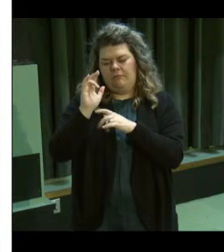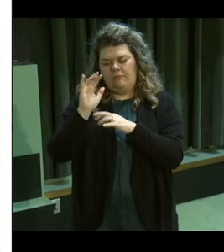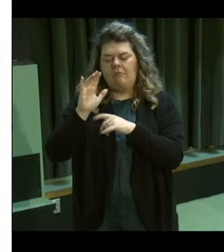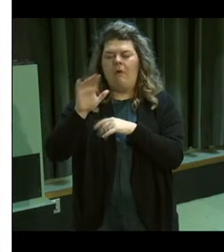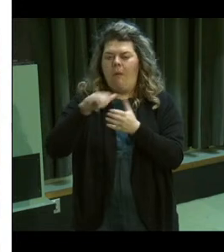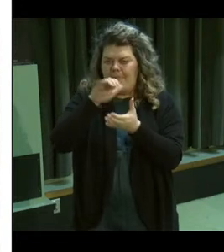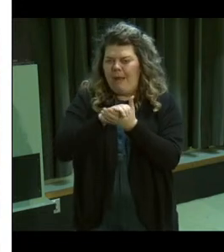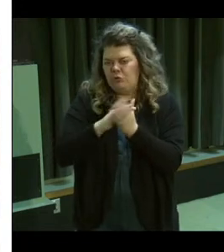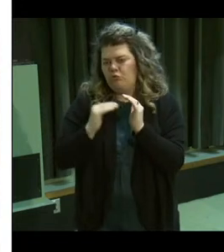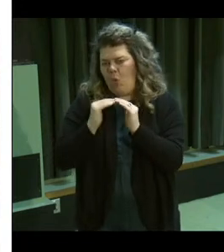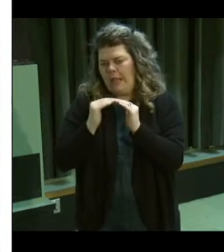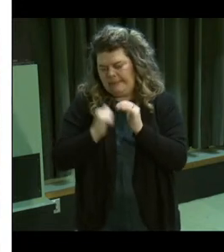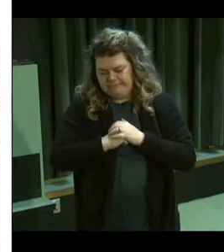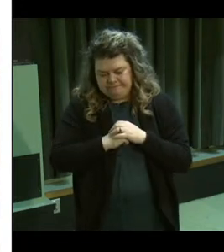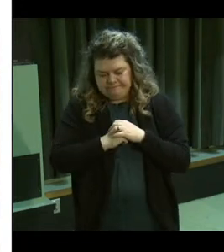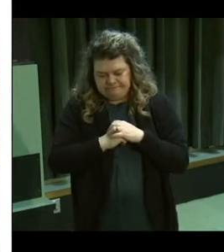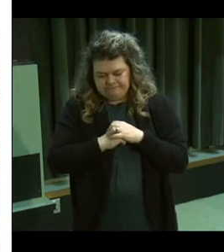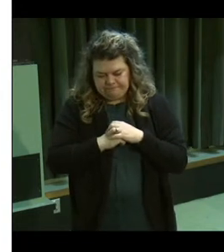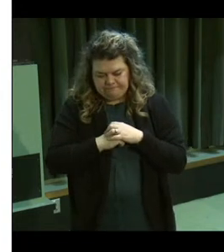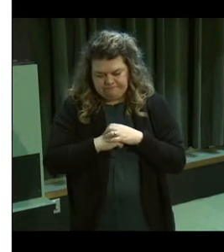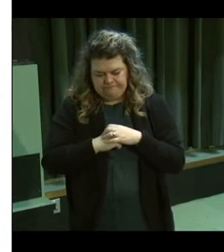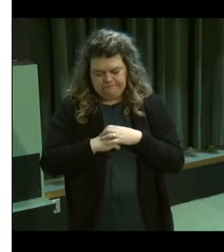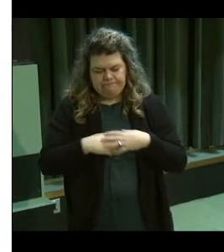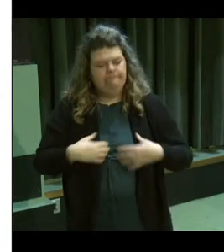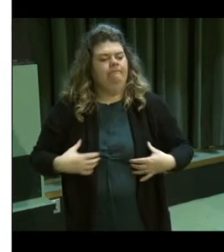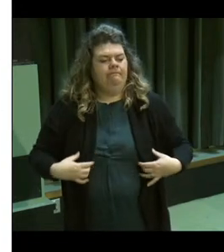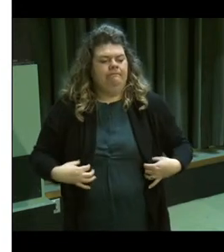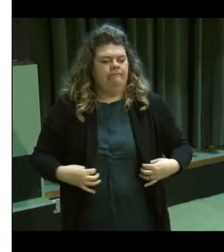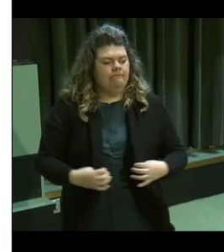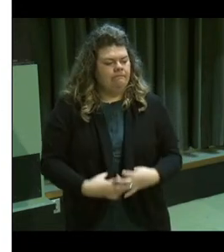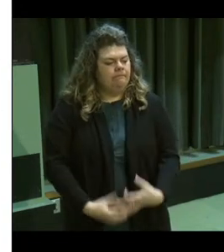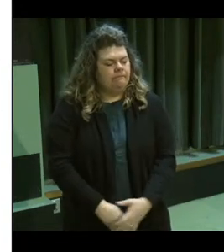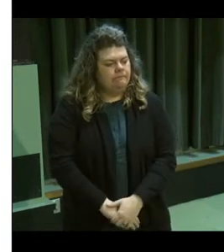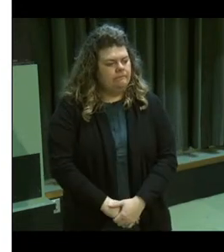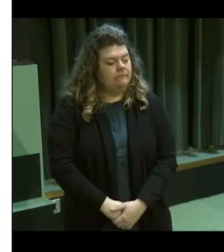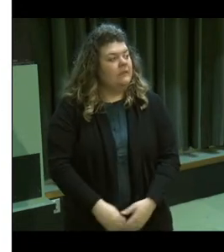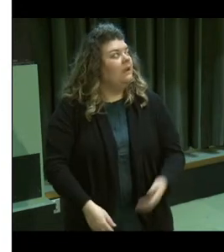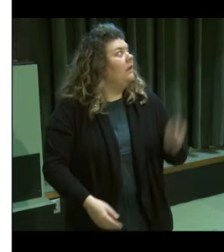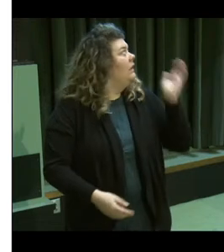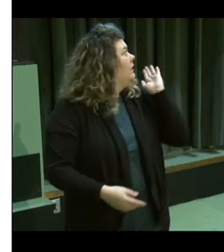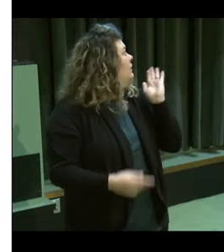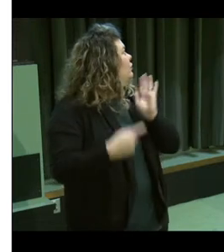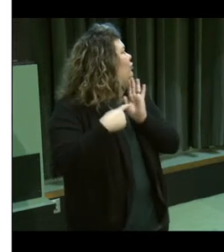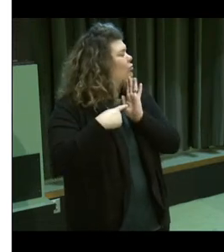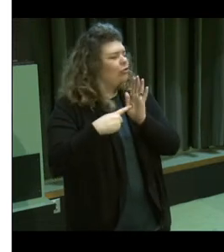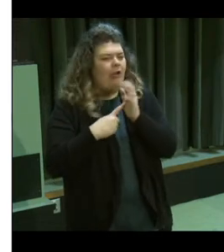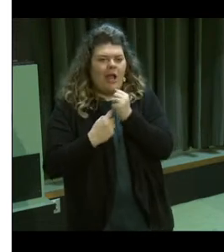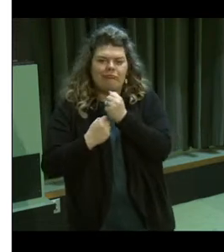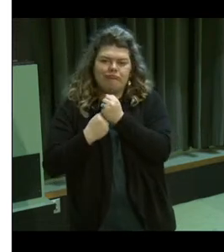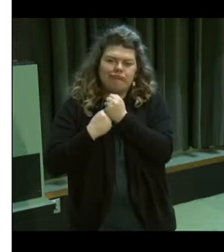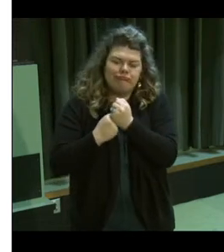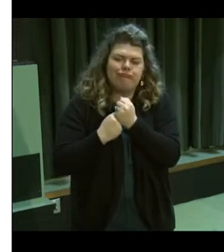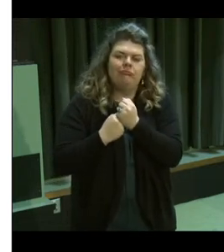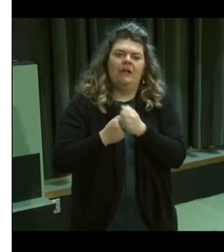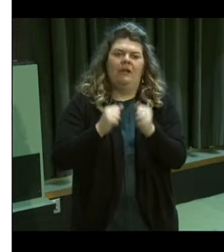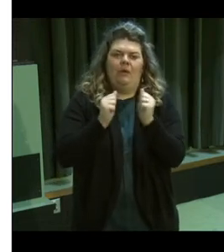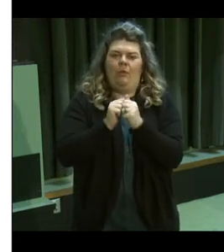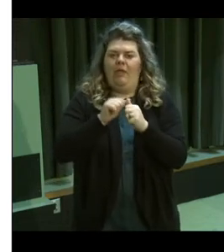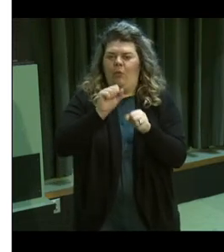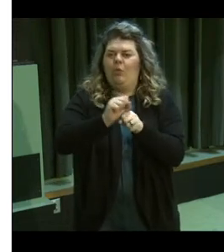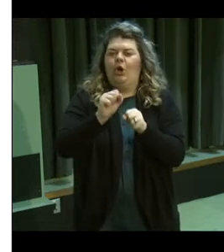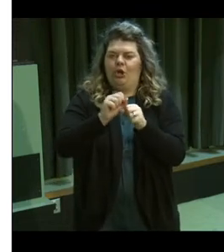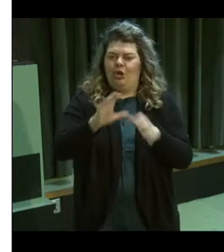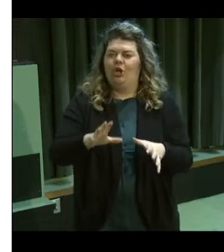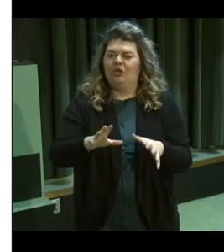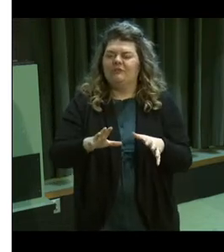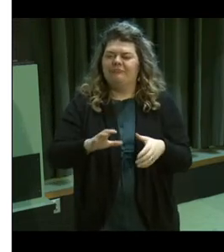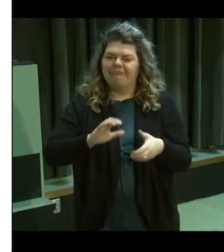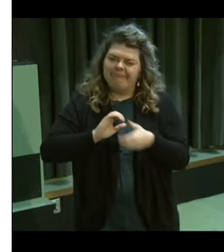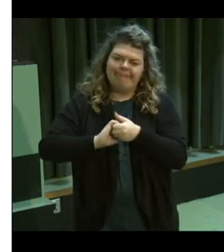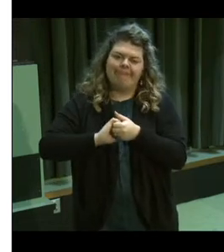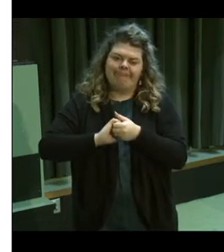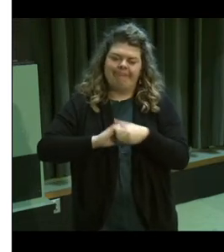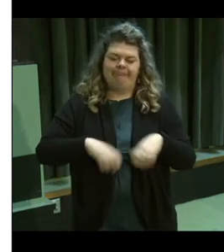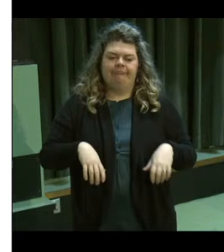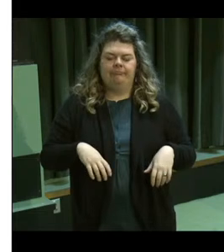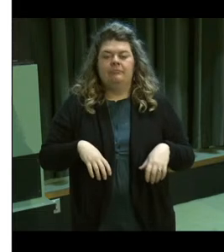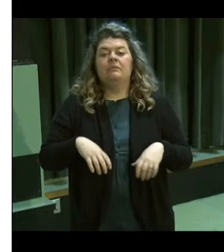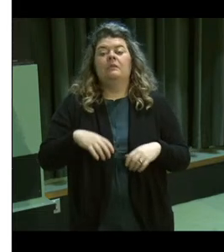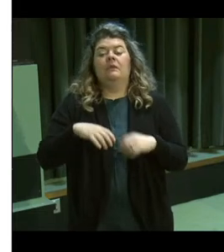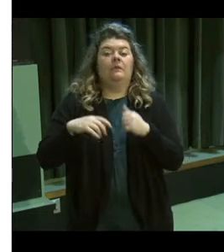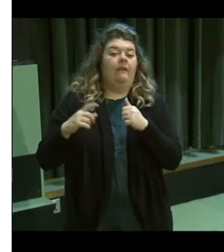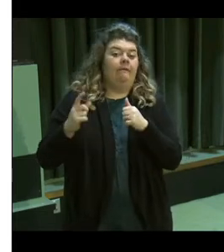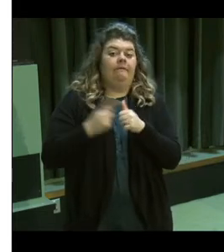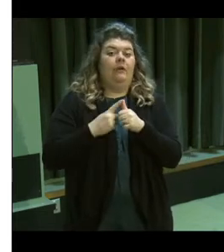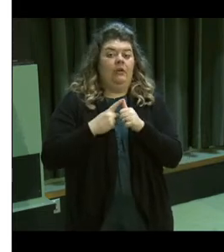equality. Let's see. So this is